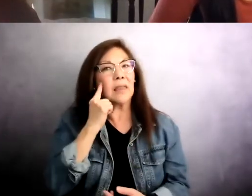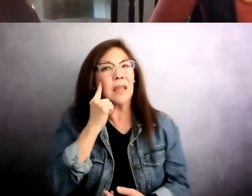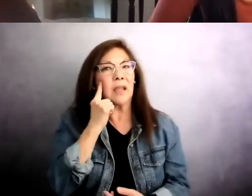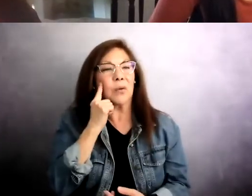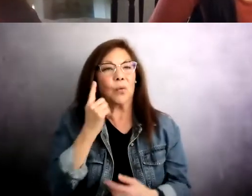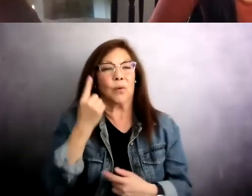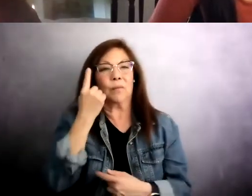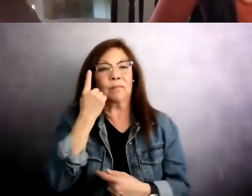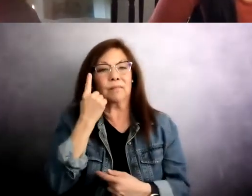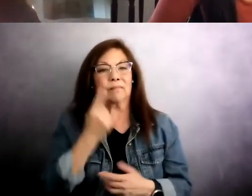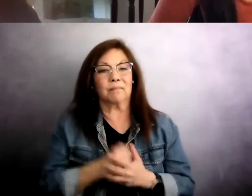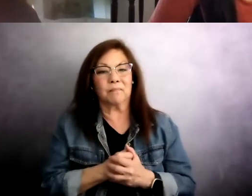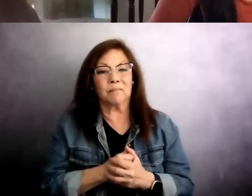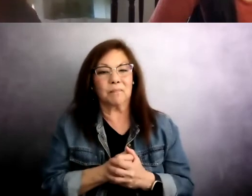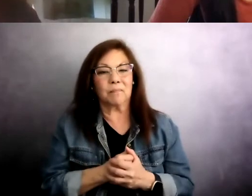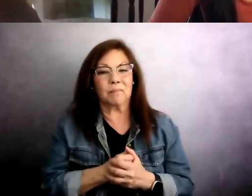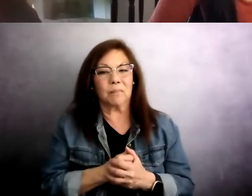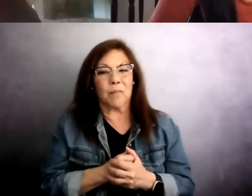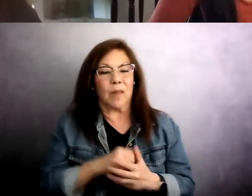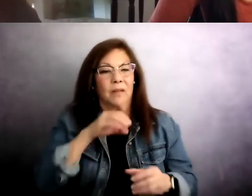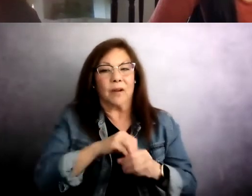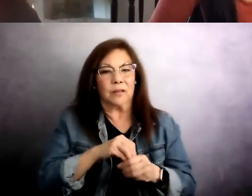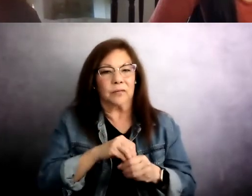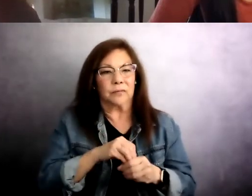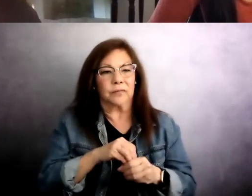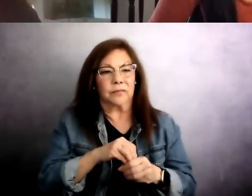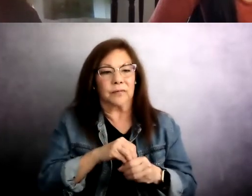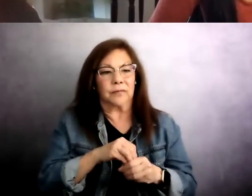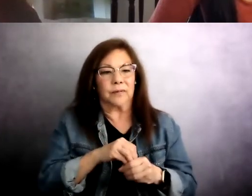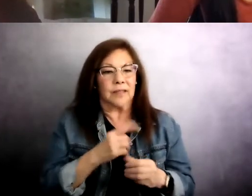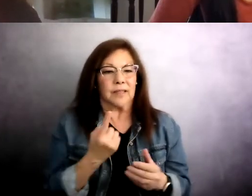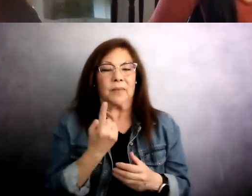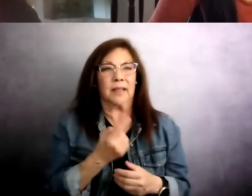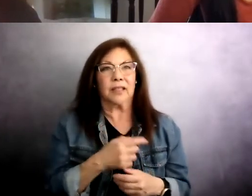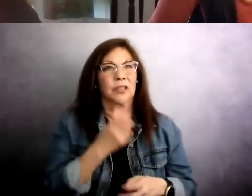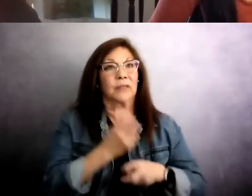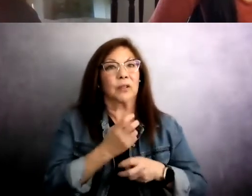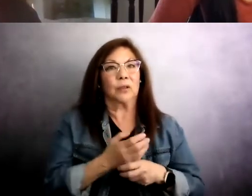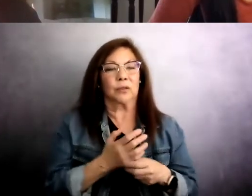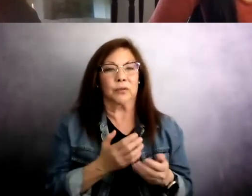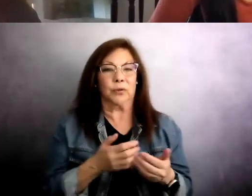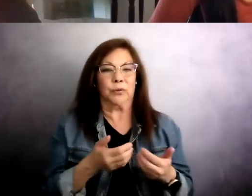into something, it is difficult to parse sometimes, and I think it is something you really only